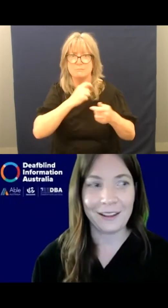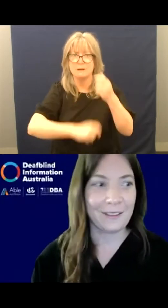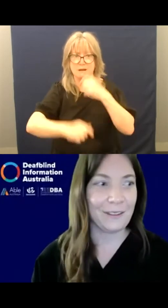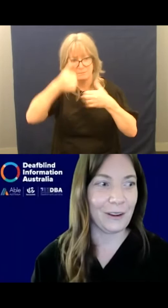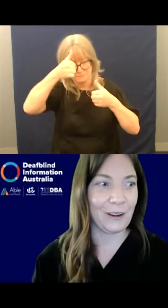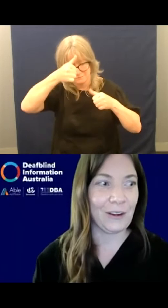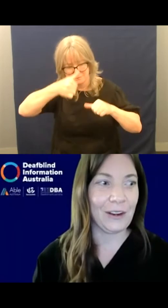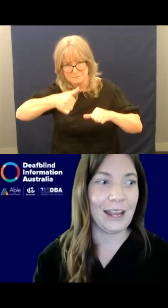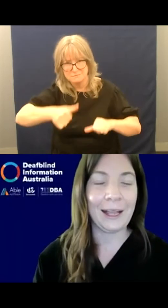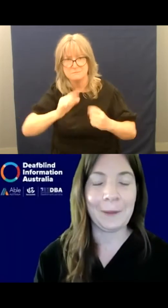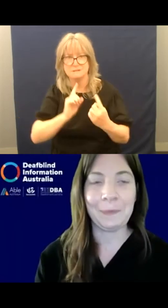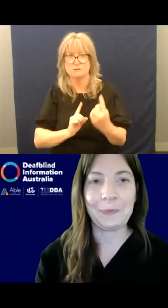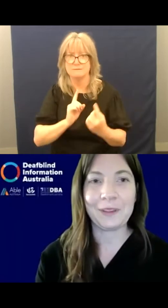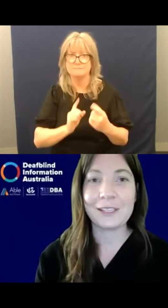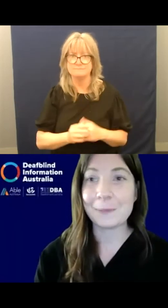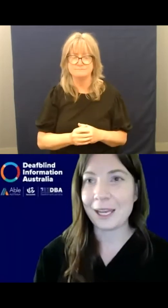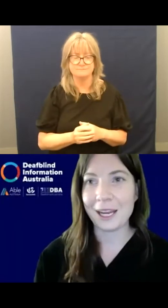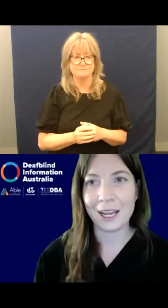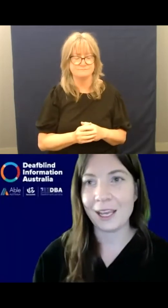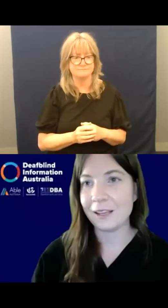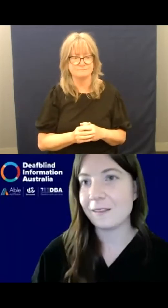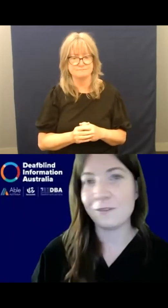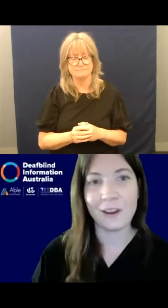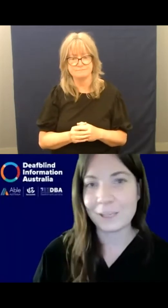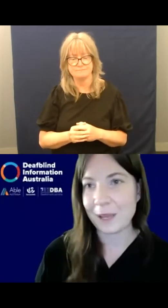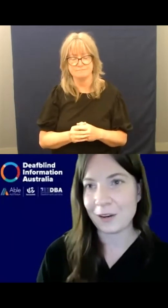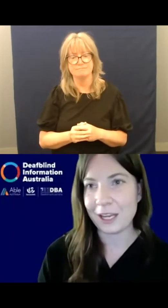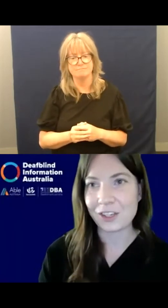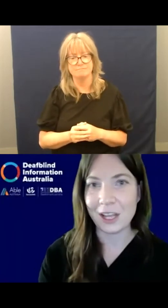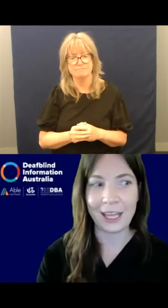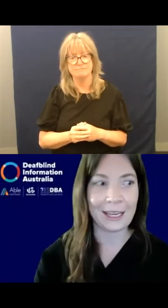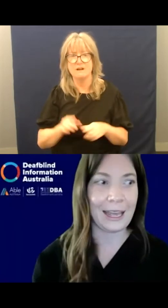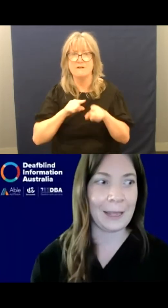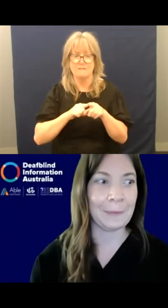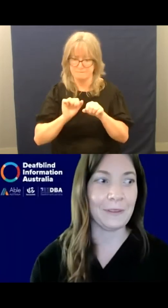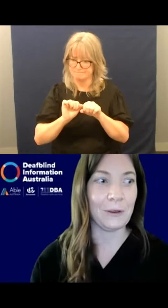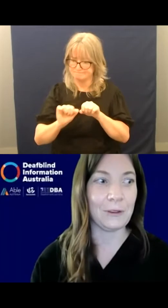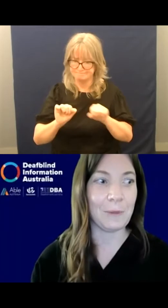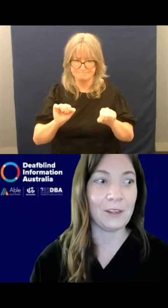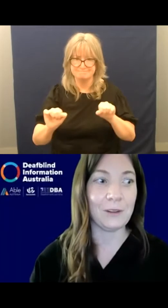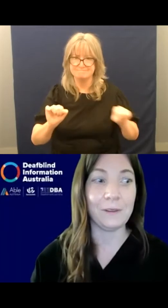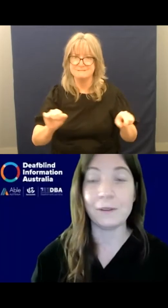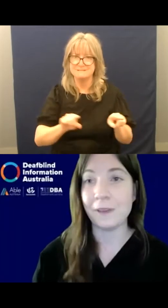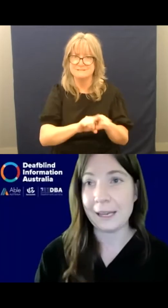So depending, it's very dependent on each client, so you might use your sign name.